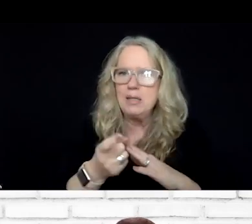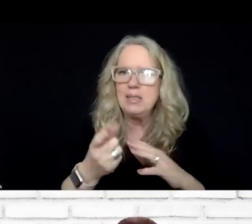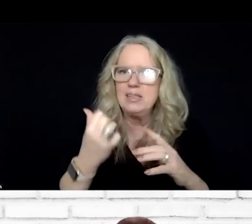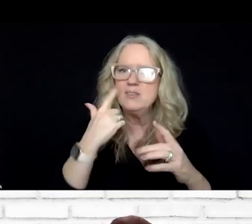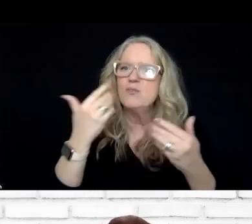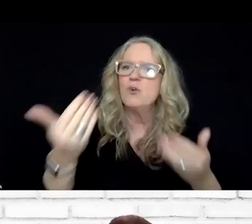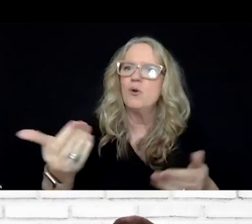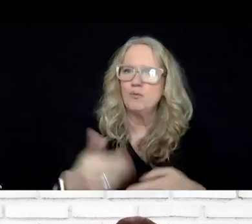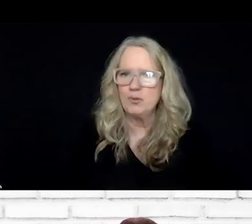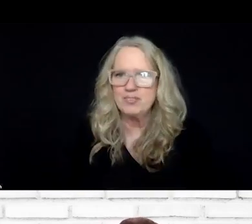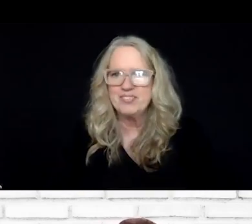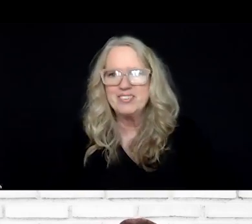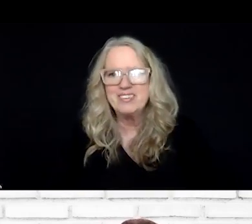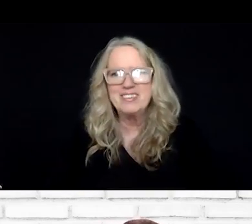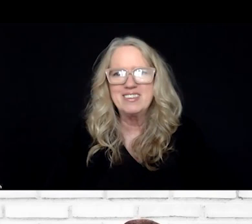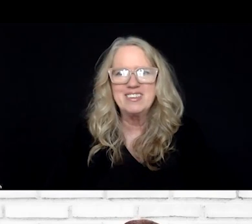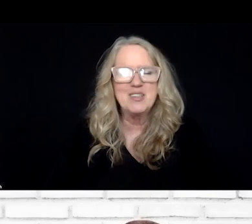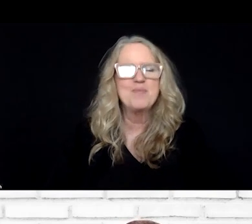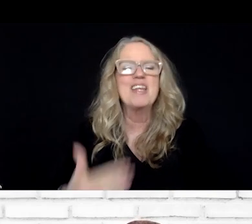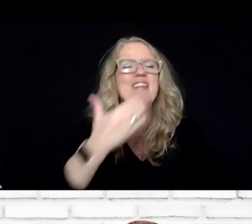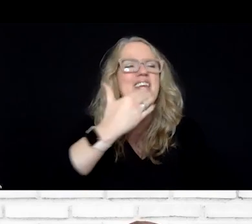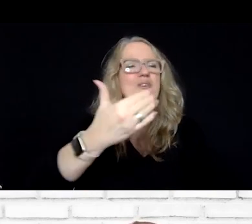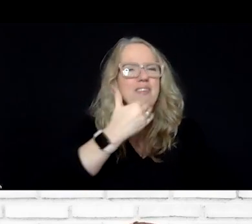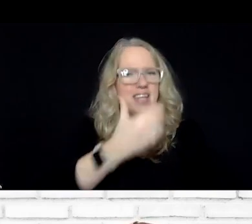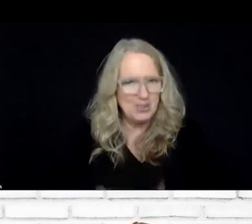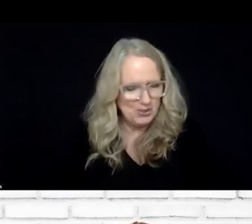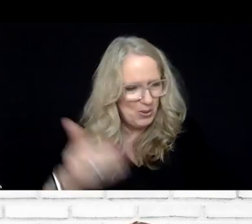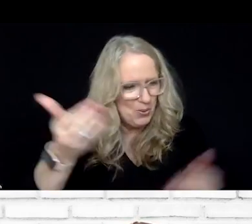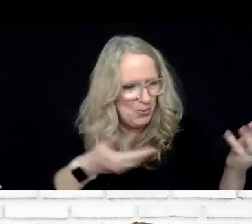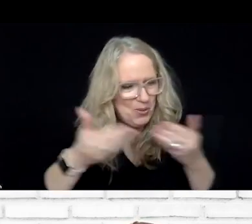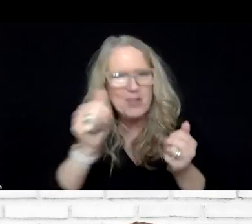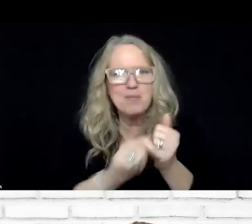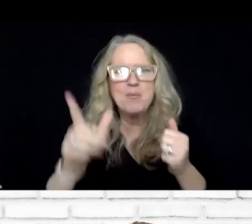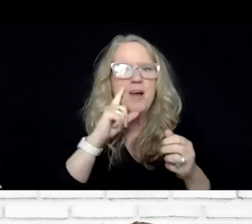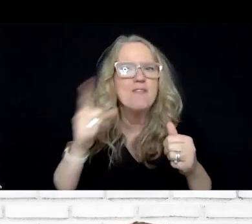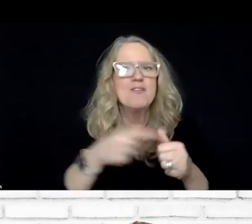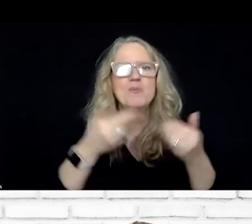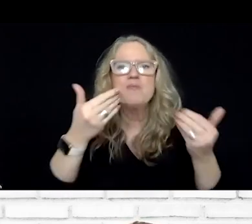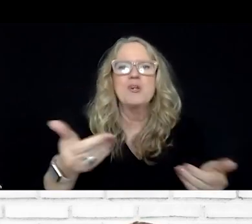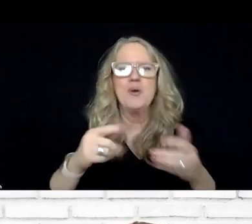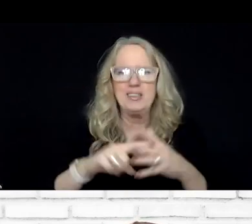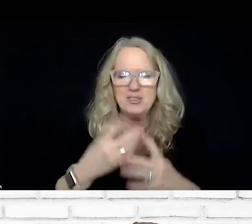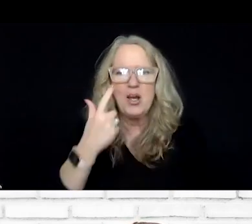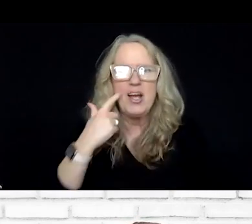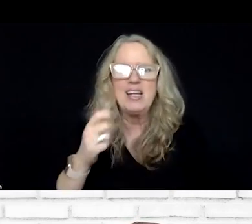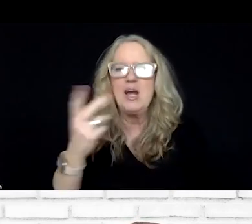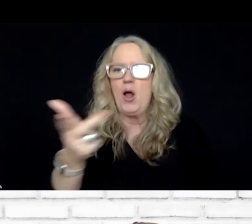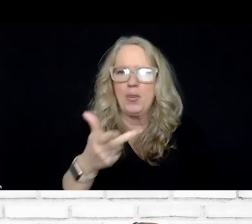THANK YOU. THANK YOU. I WANT TO THANK YOU FOR AN AMAZING